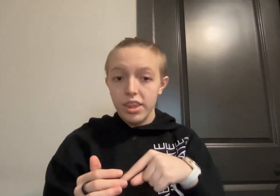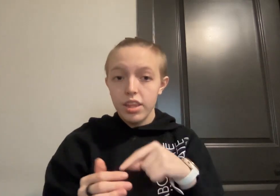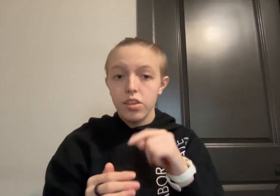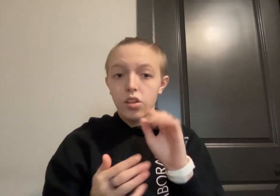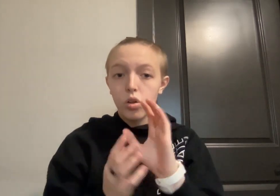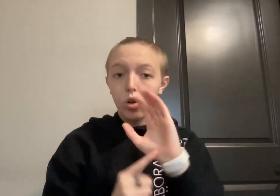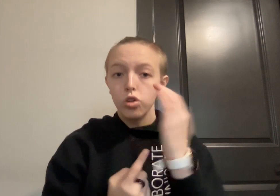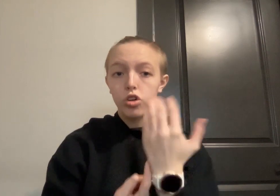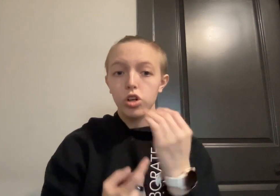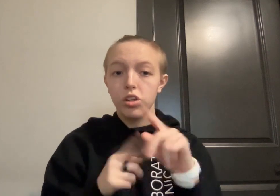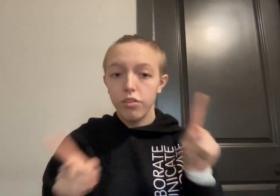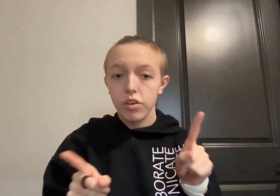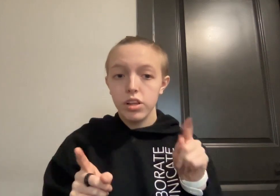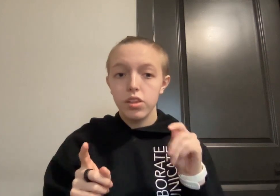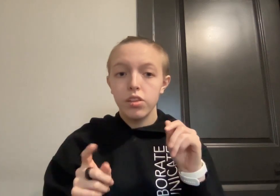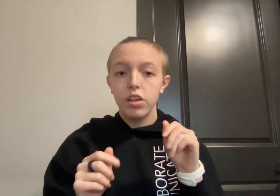This culture difference